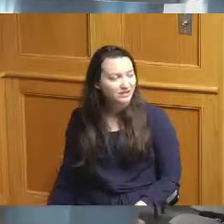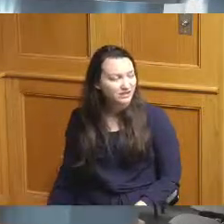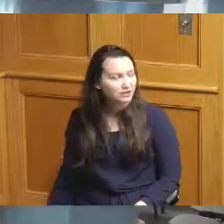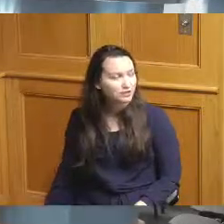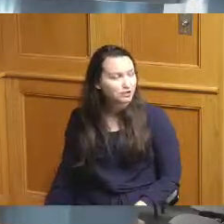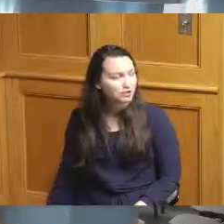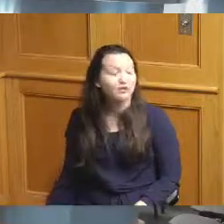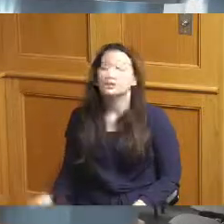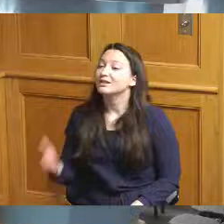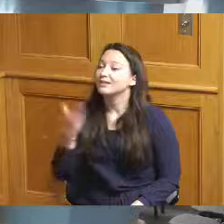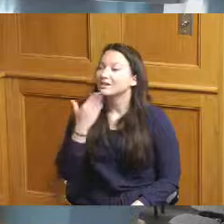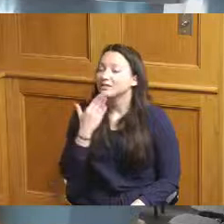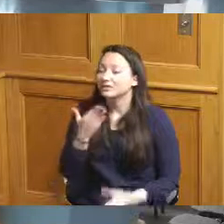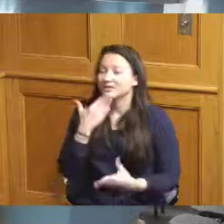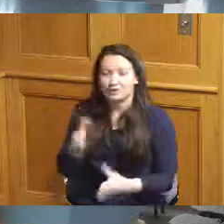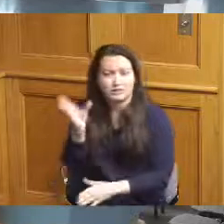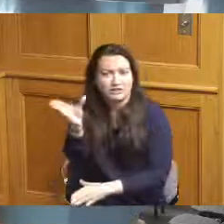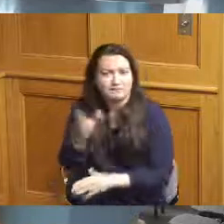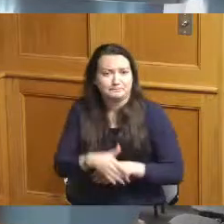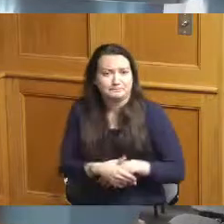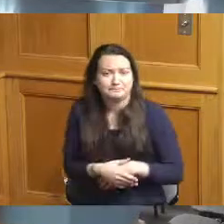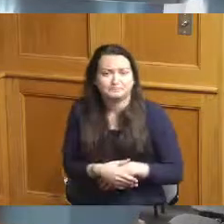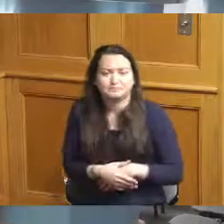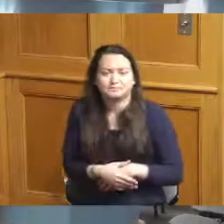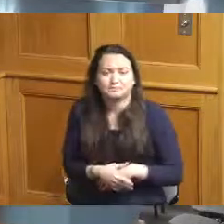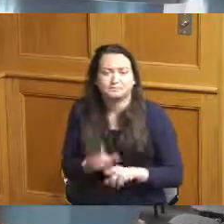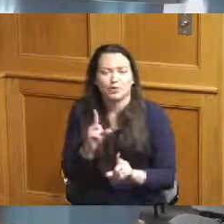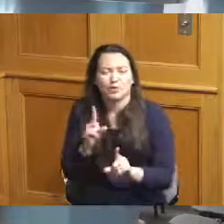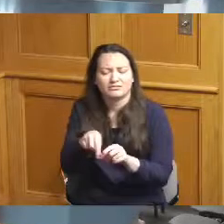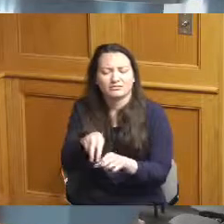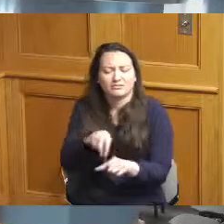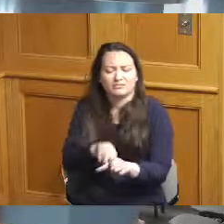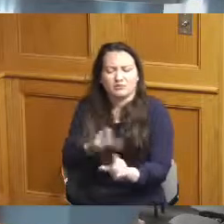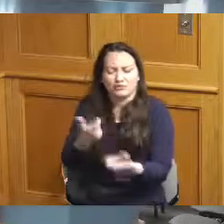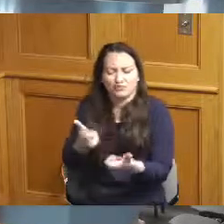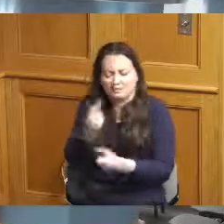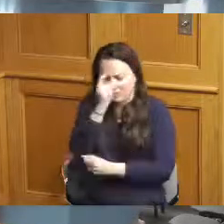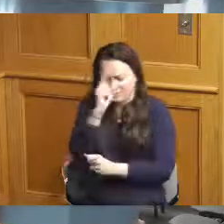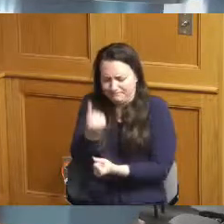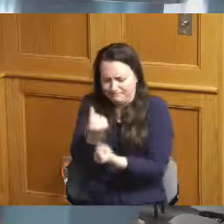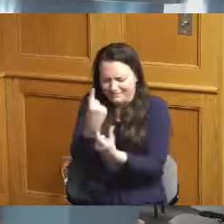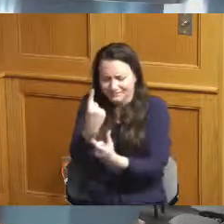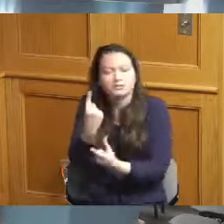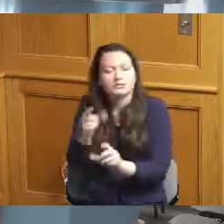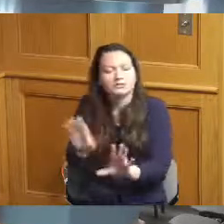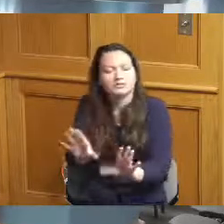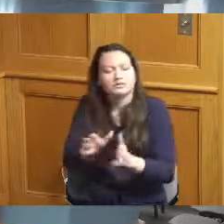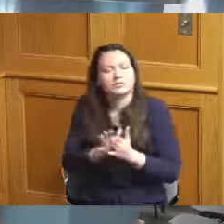thank you for the presentation just take a one step back I'm trying to understand on the Hamilton